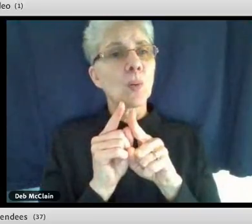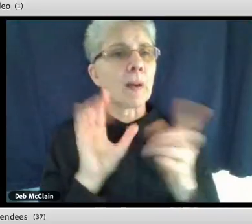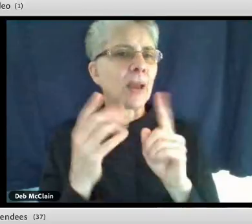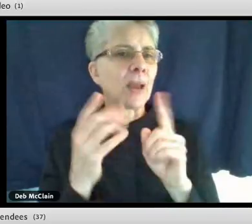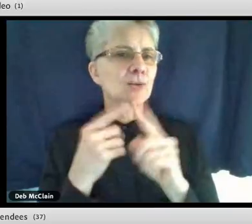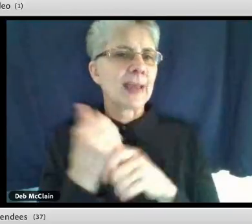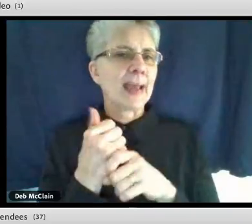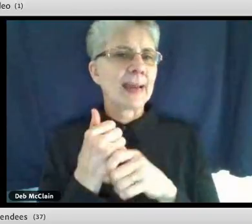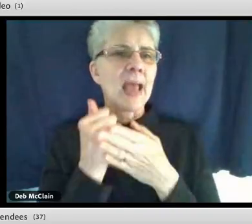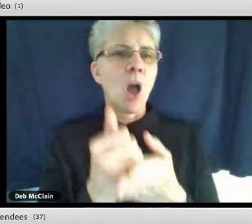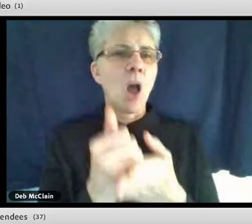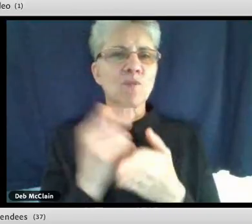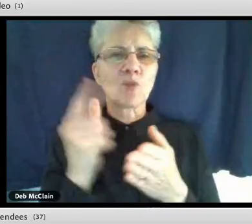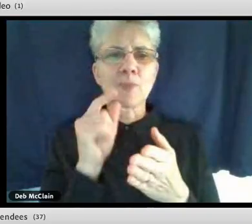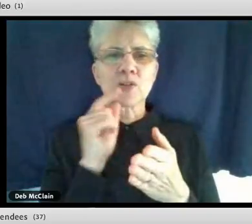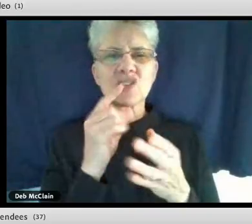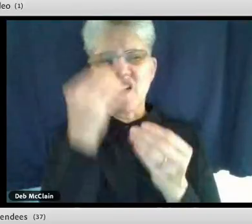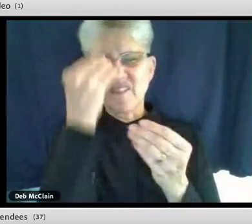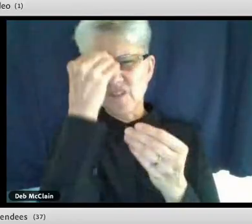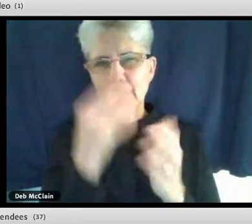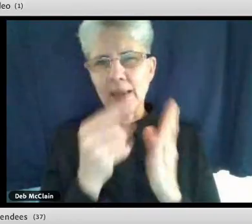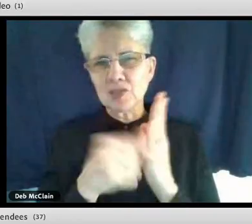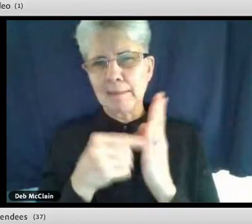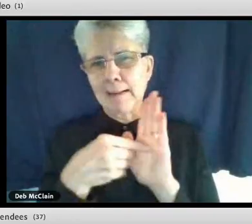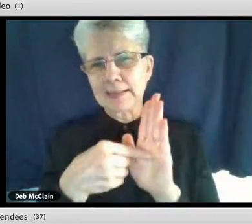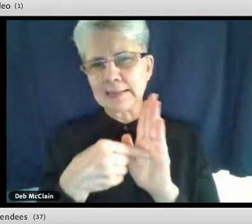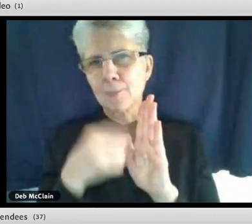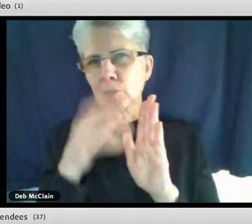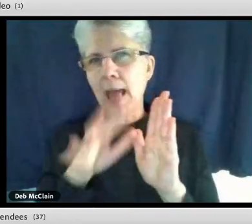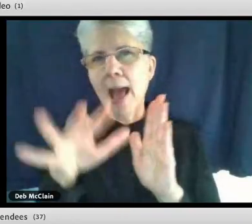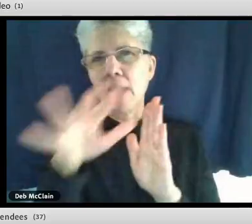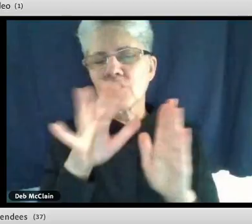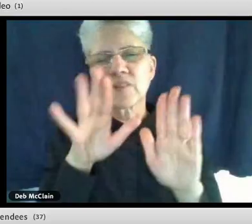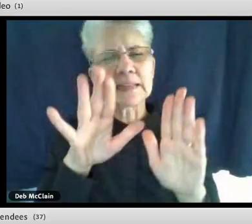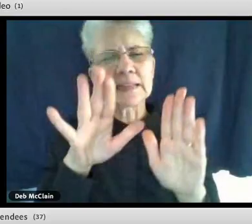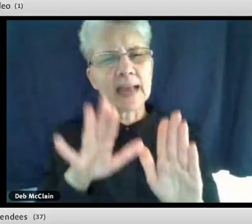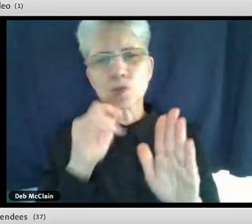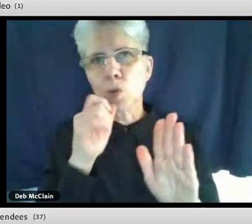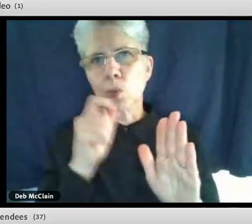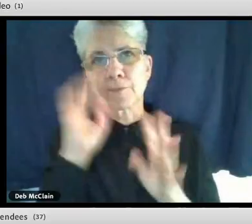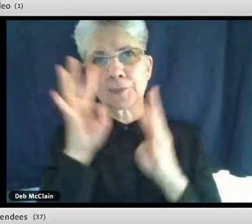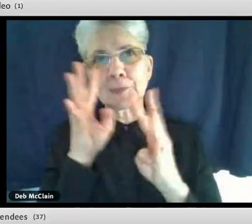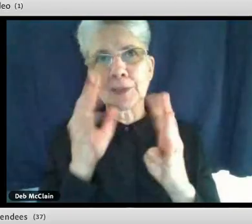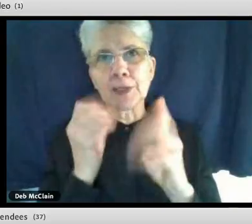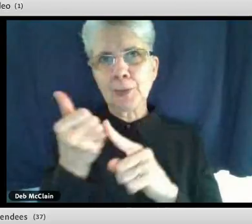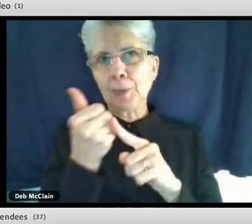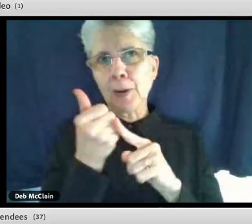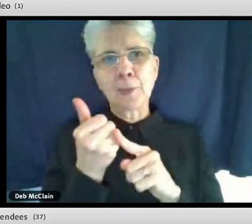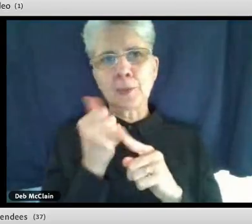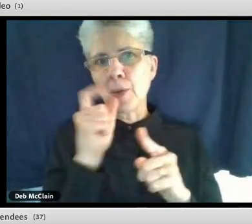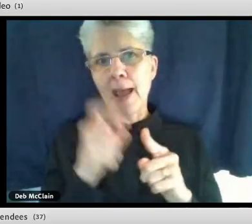There's also, as opposed to getting help for libraries, there's information-guide and examples out there that are fantastic,